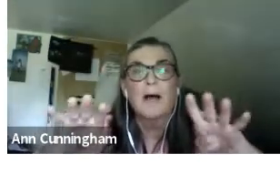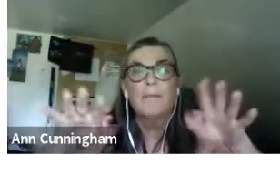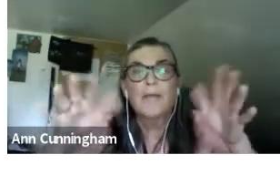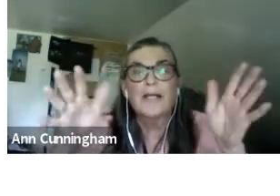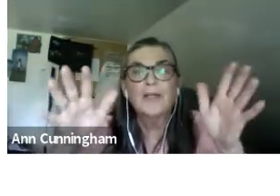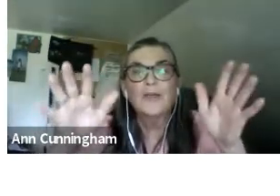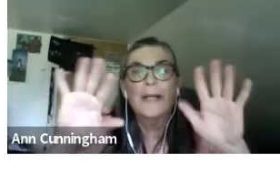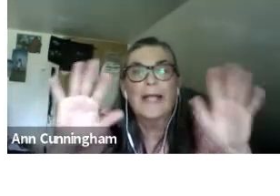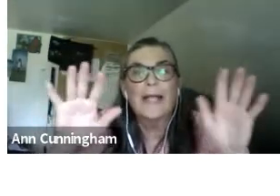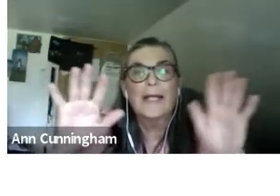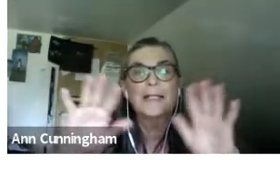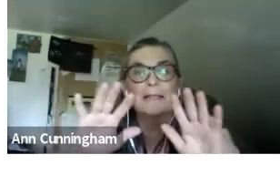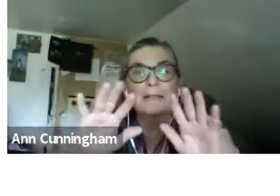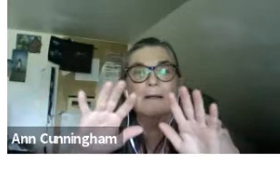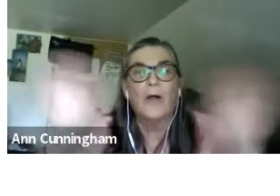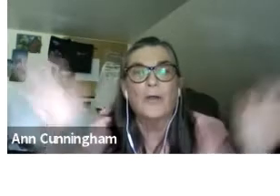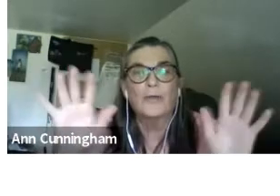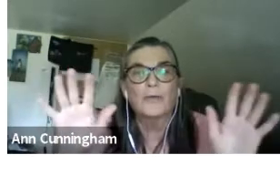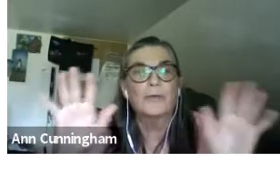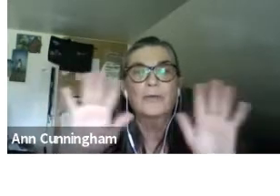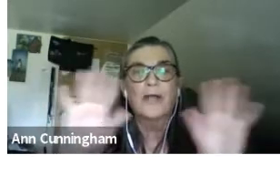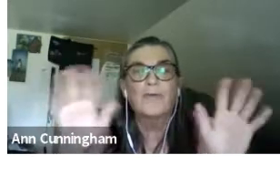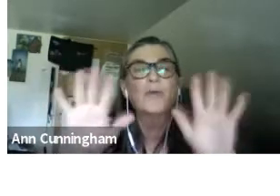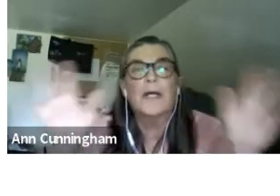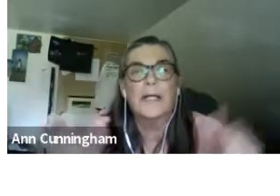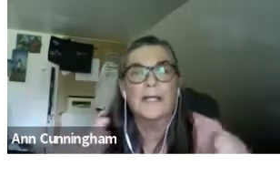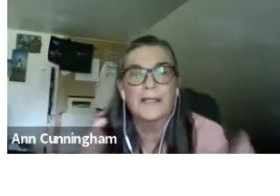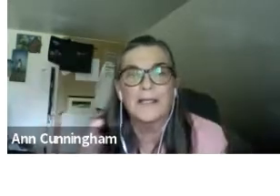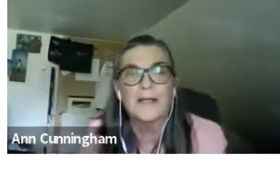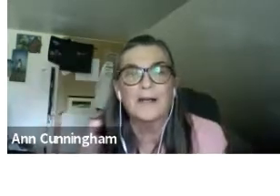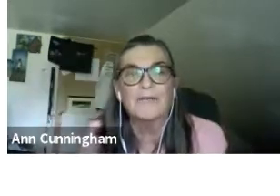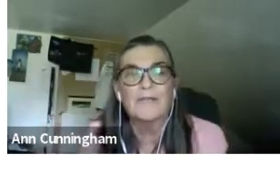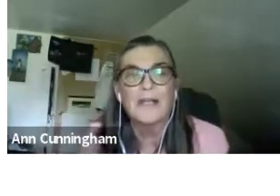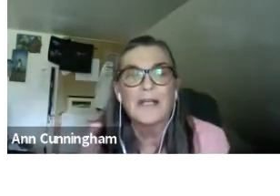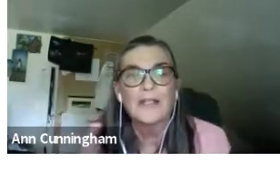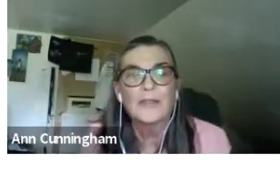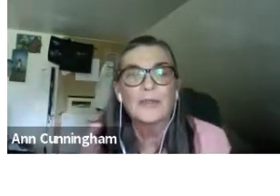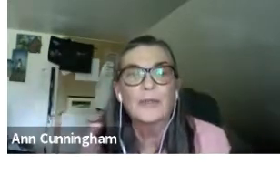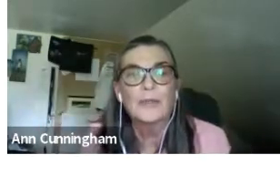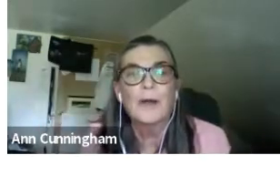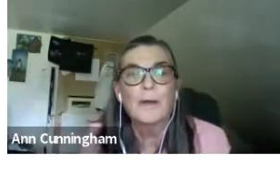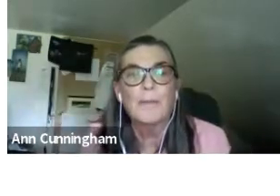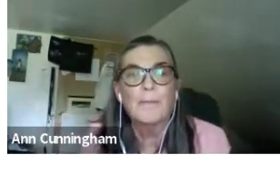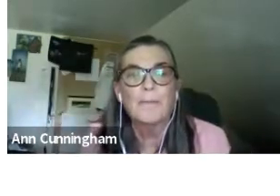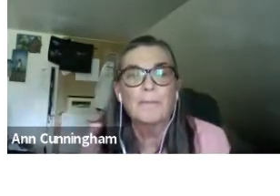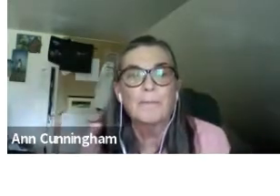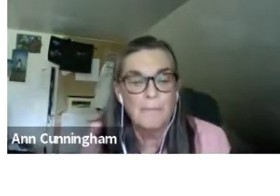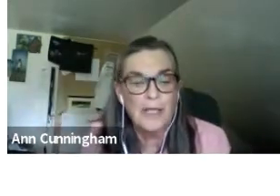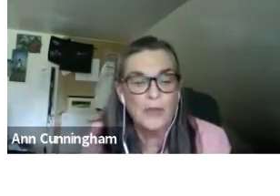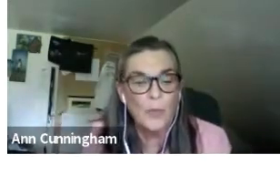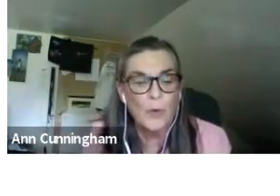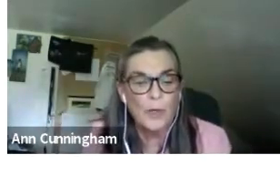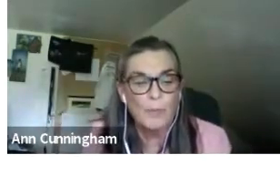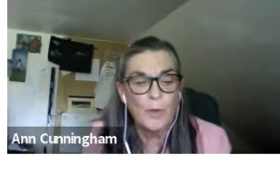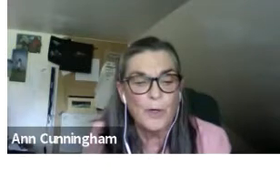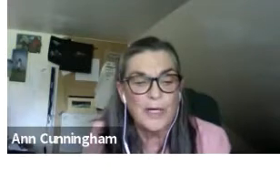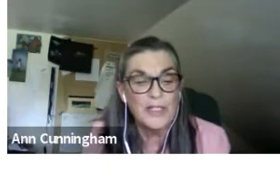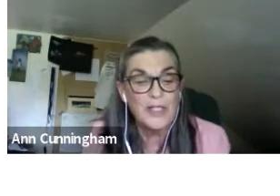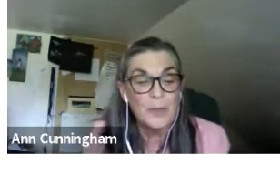I use my hands every way I can think of to make the work more accessible.